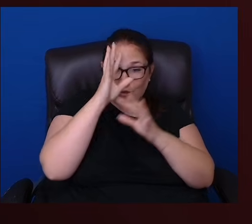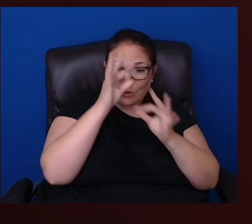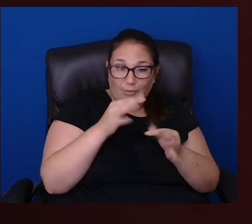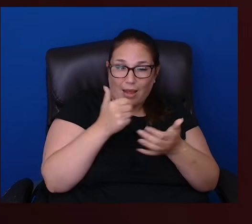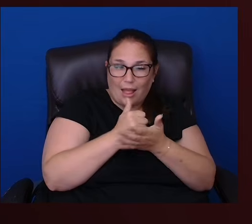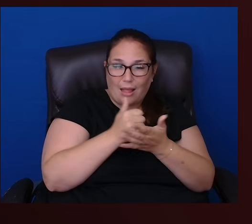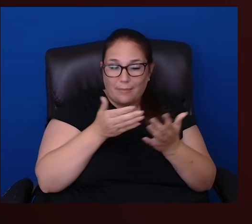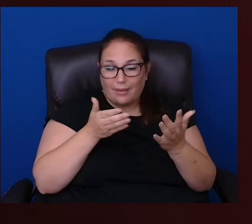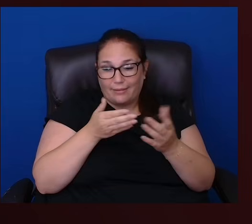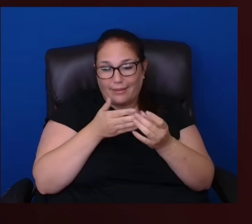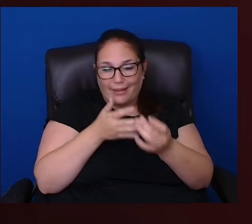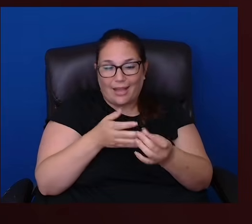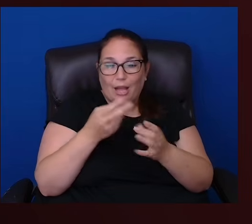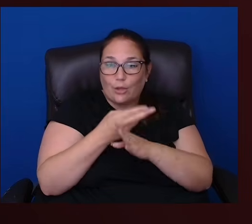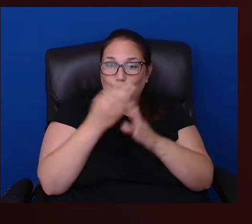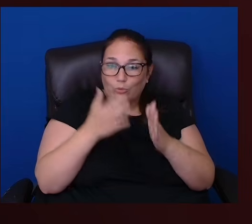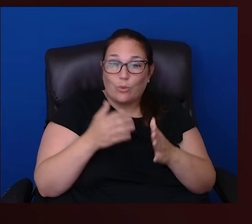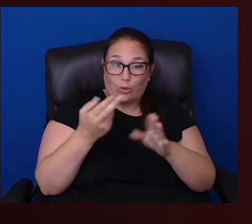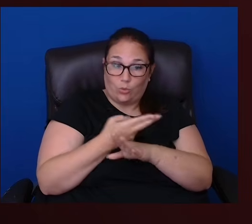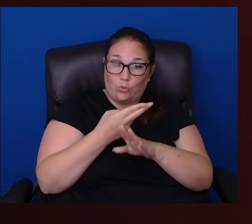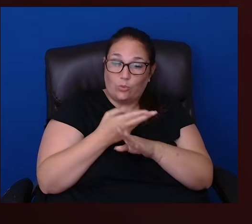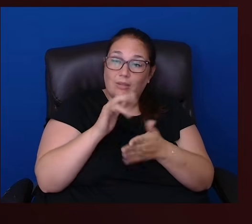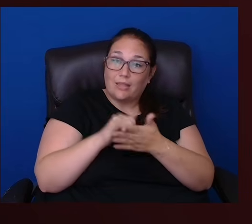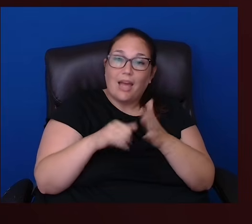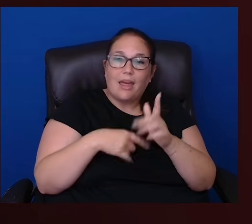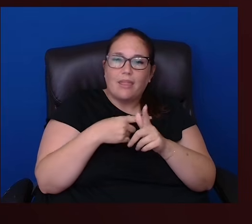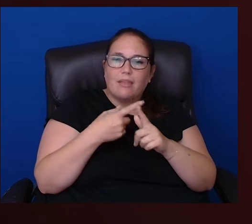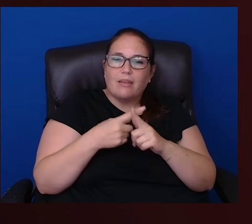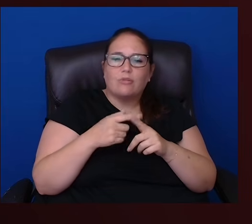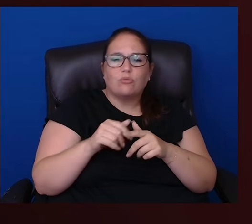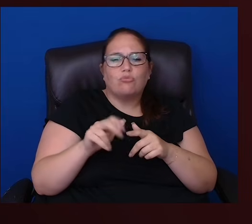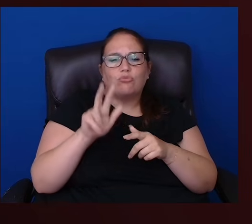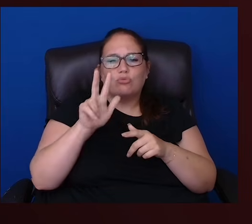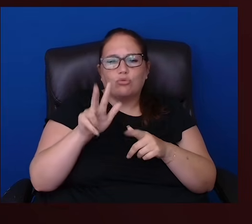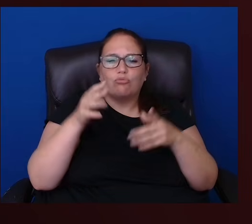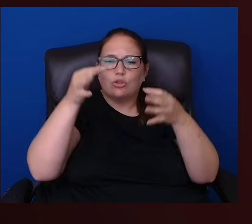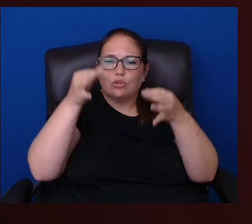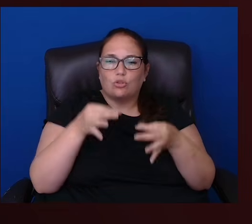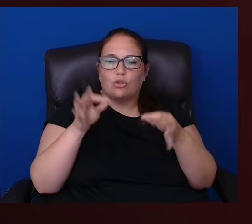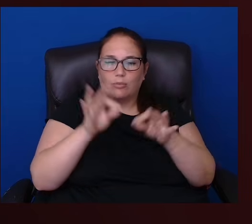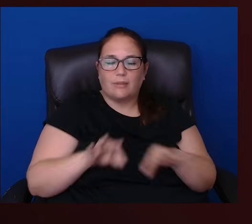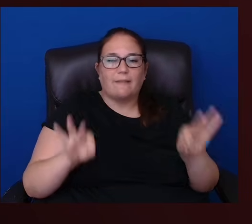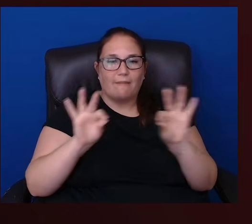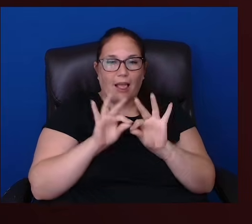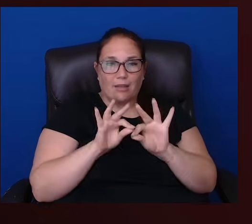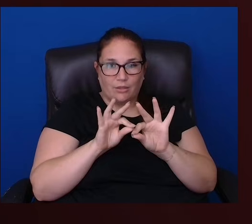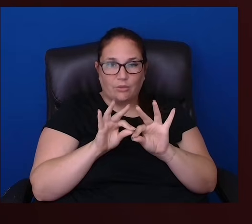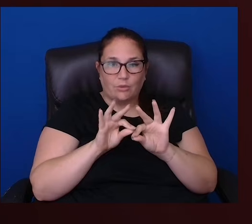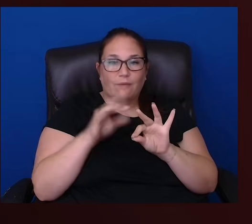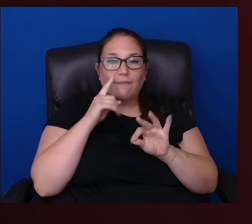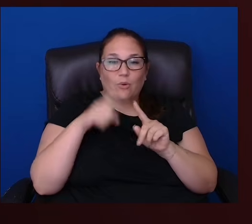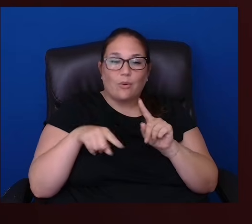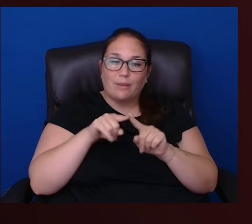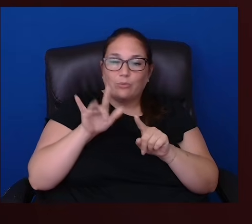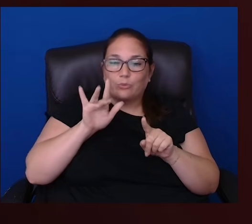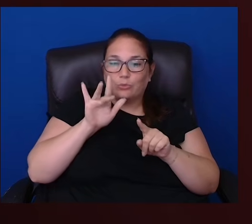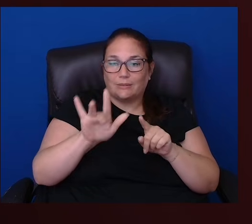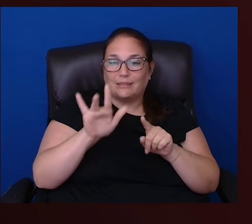so when they're using the component, there are pre-determined values for them to just click on and generate some text.